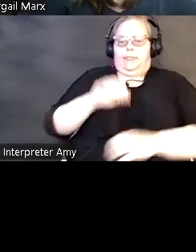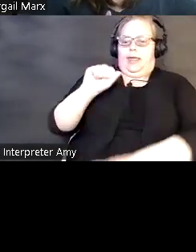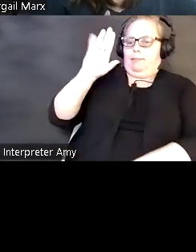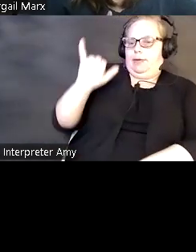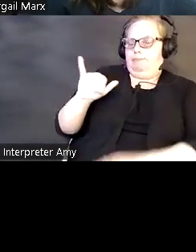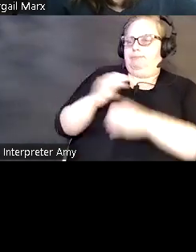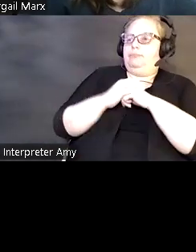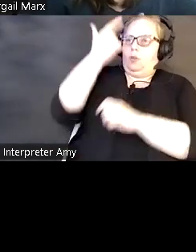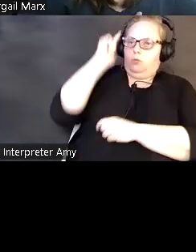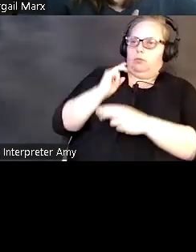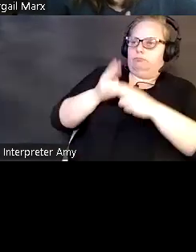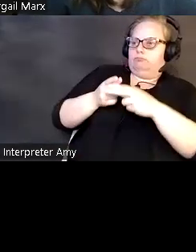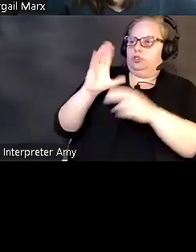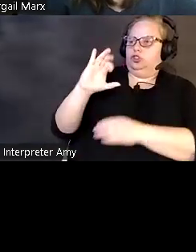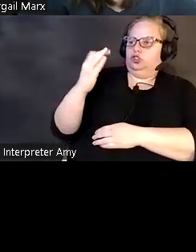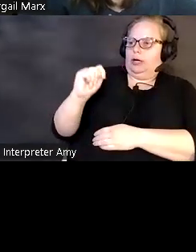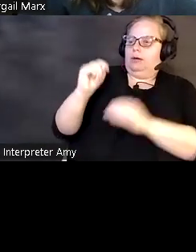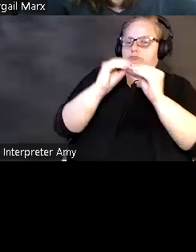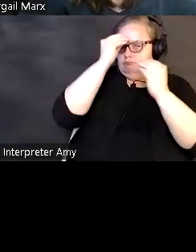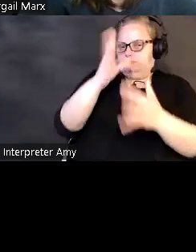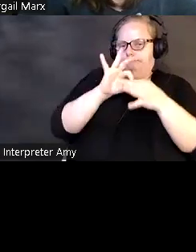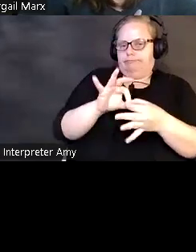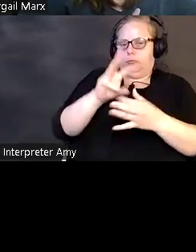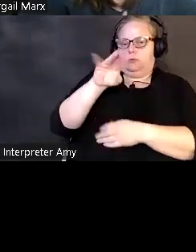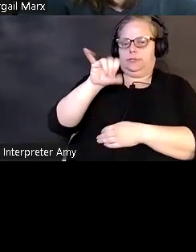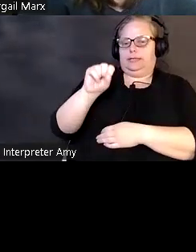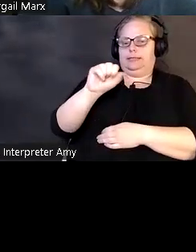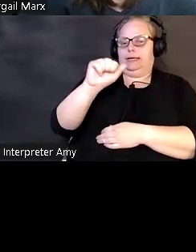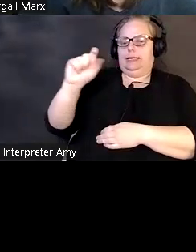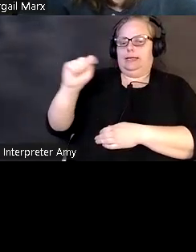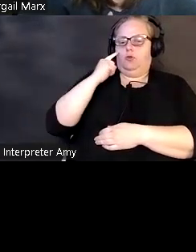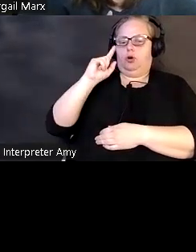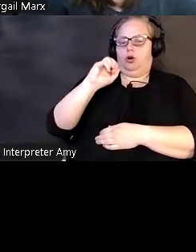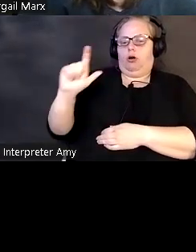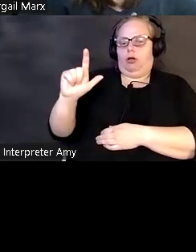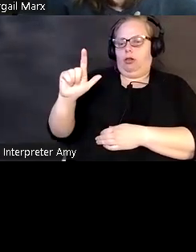more information about the Wisconsin AT4 all library and looking in your Independent Living